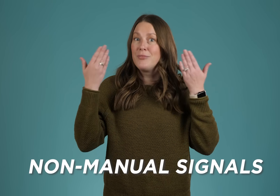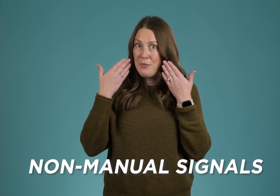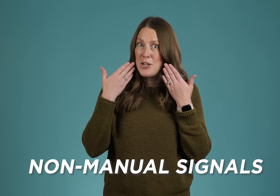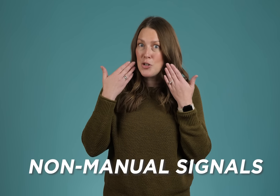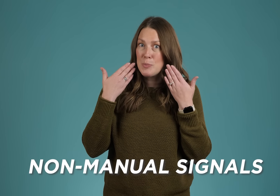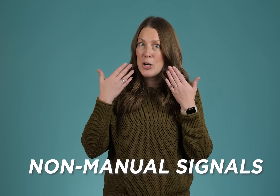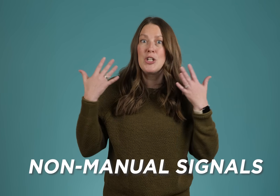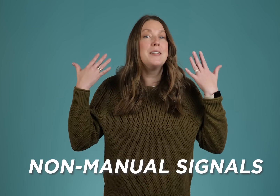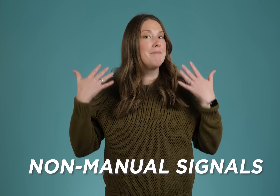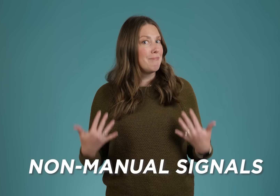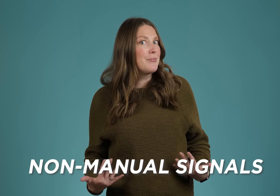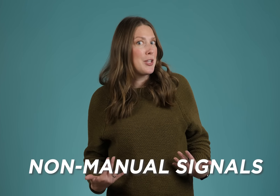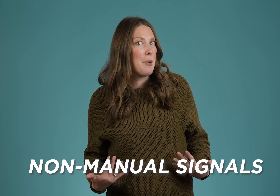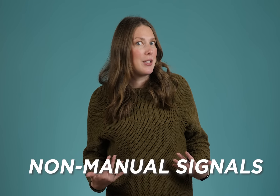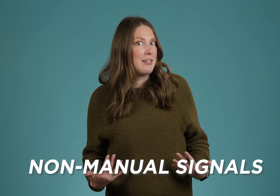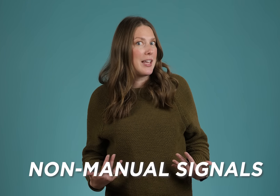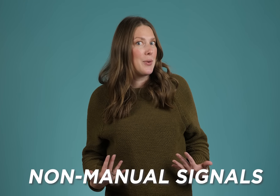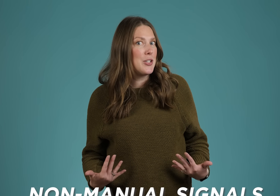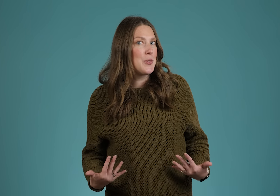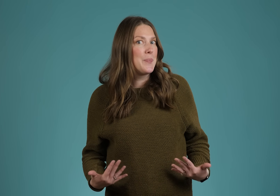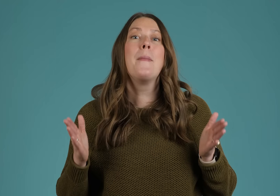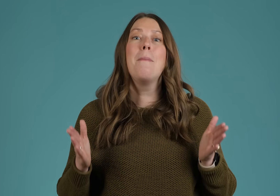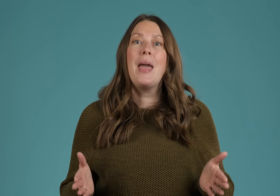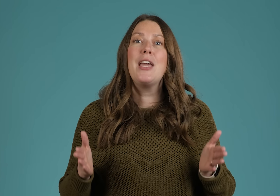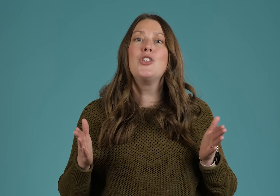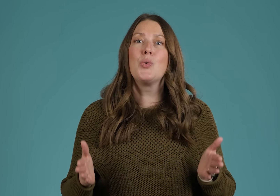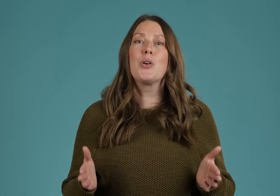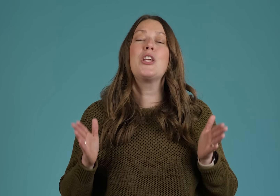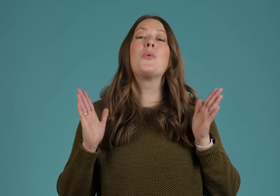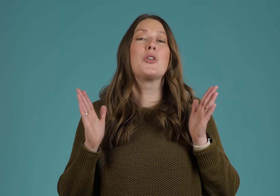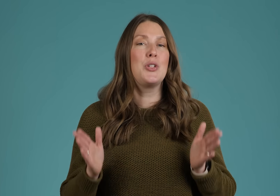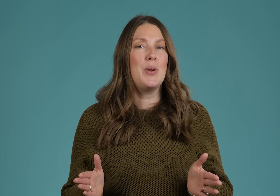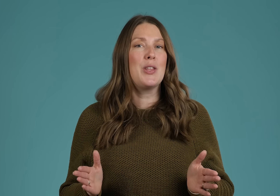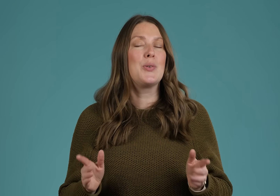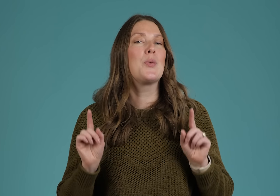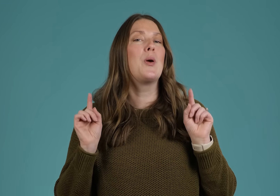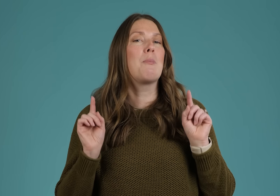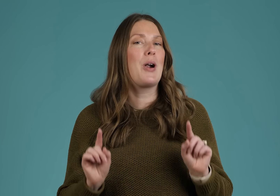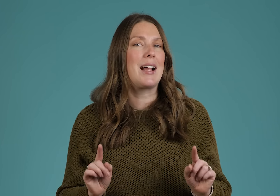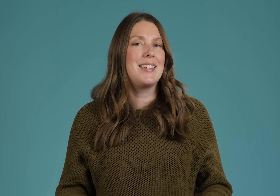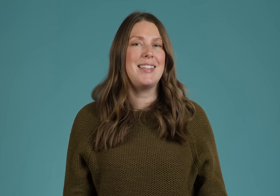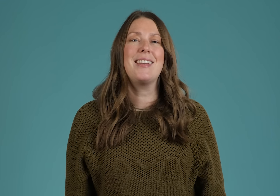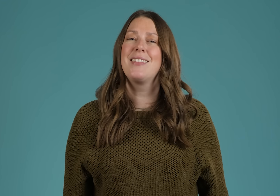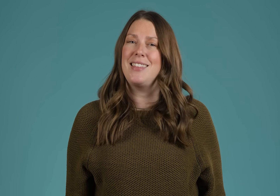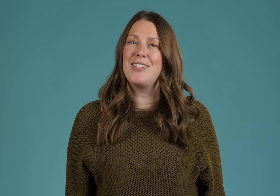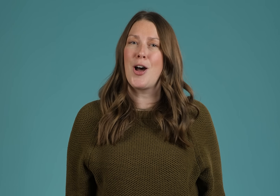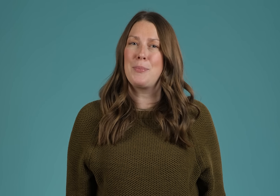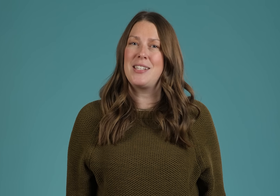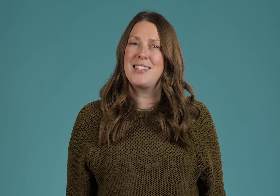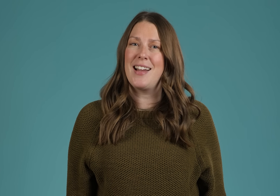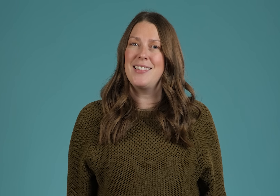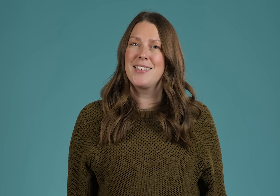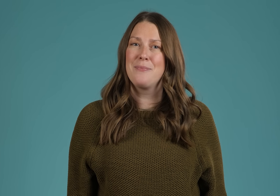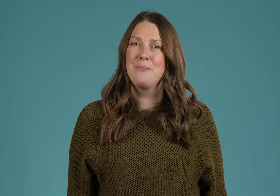The facial expression the body language Make sure that you are doing those when practicing these opposite signs